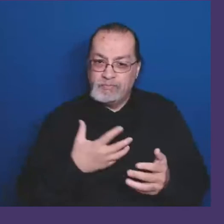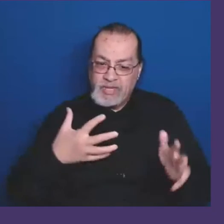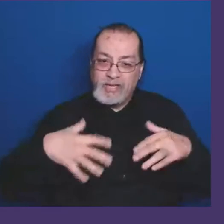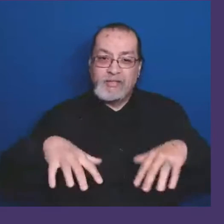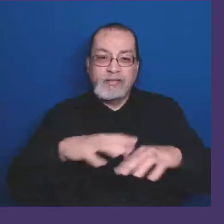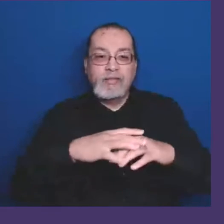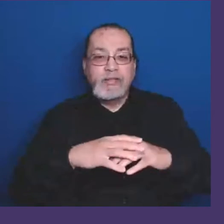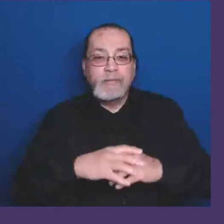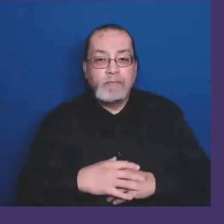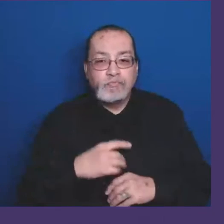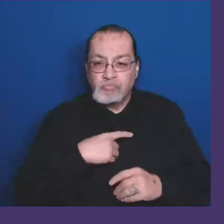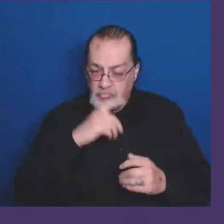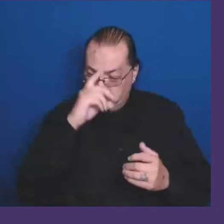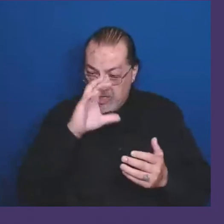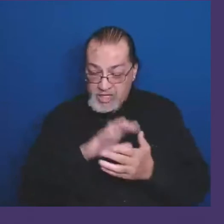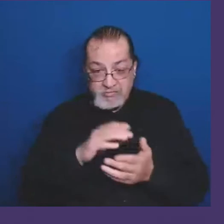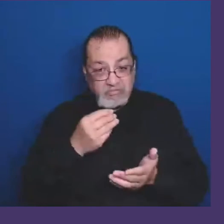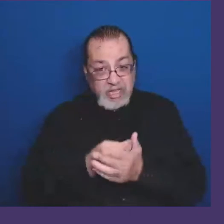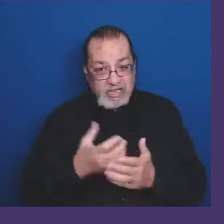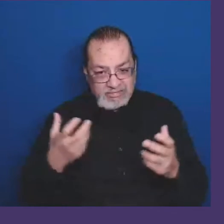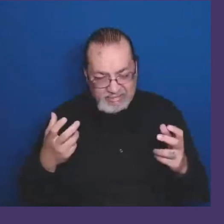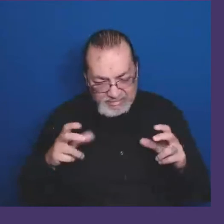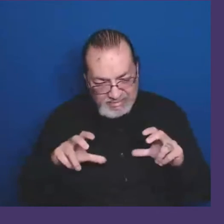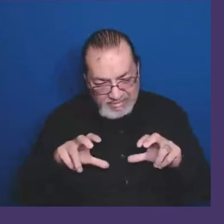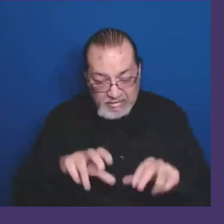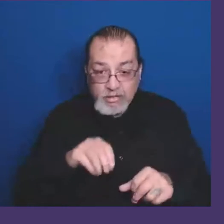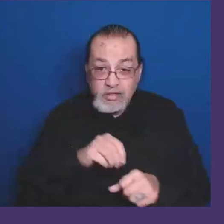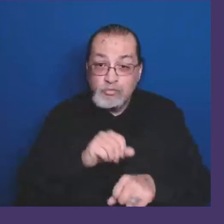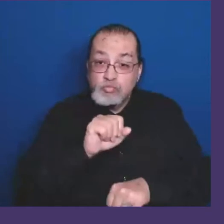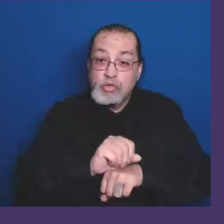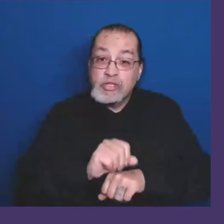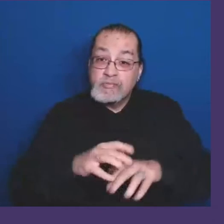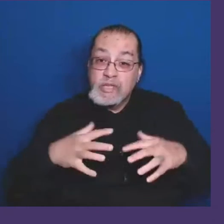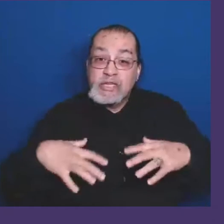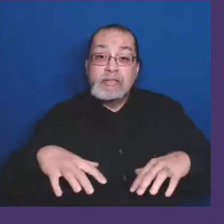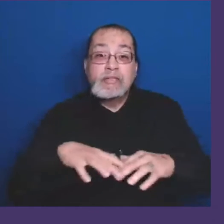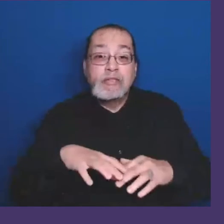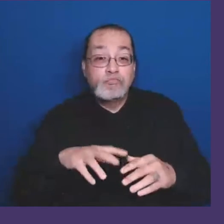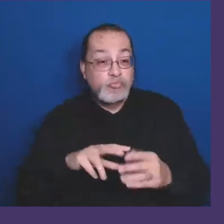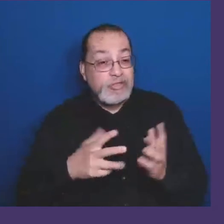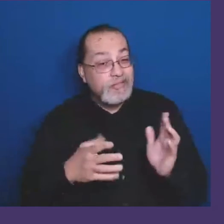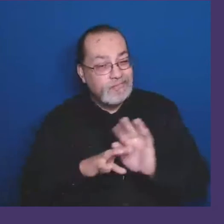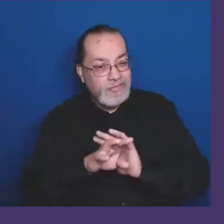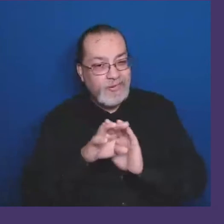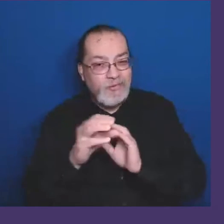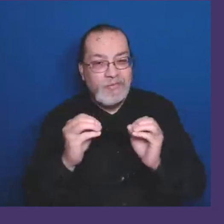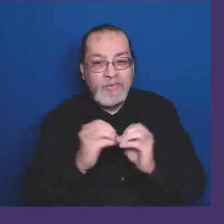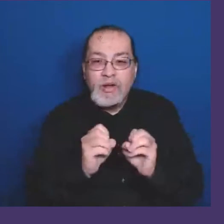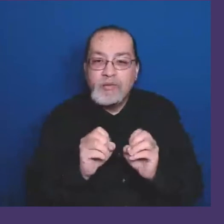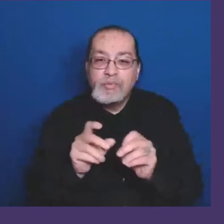creates the opportunity for us to achieve our full potential. Inclusion and success,